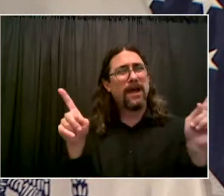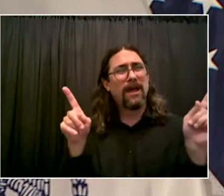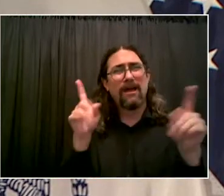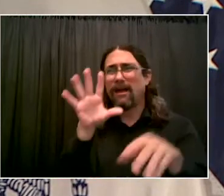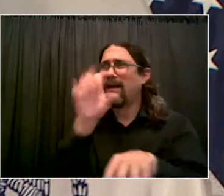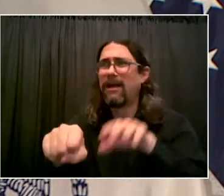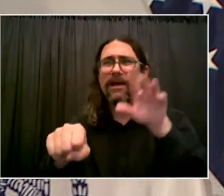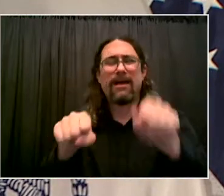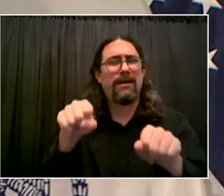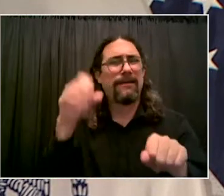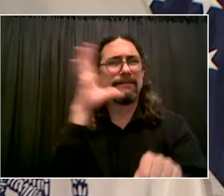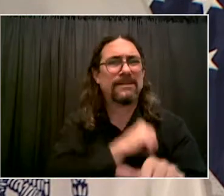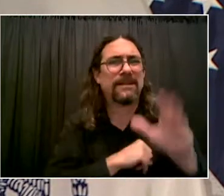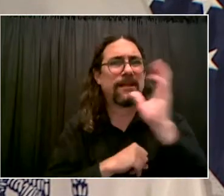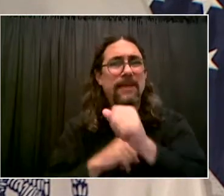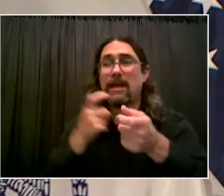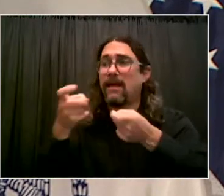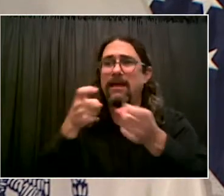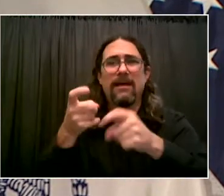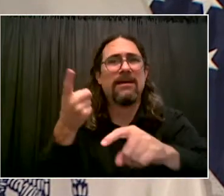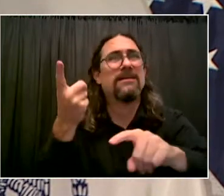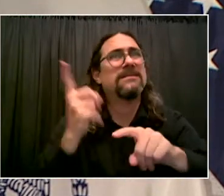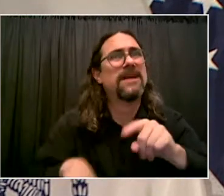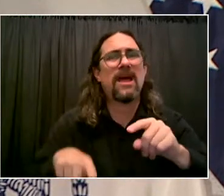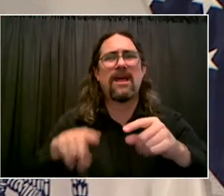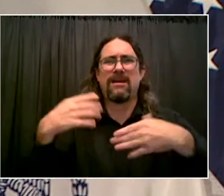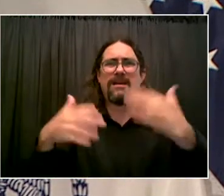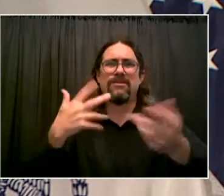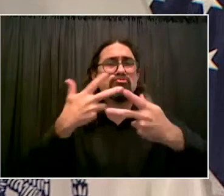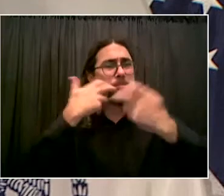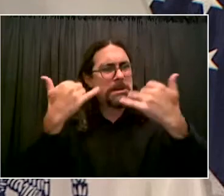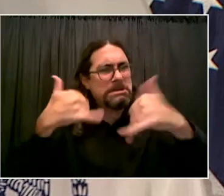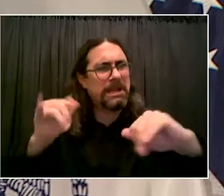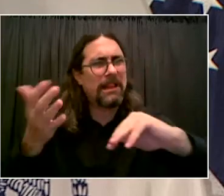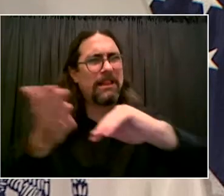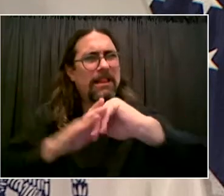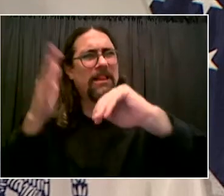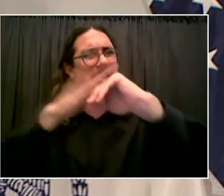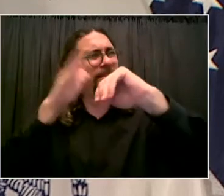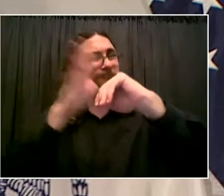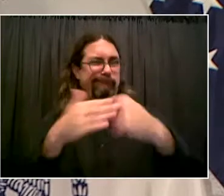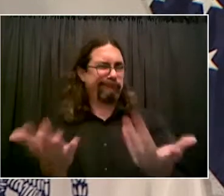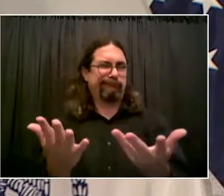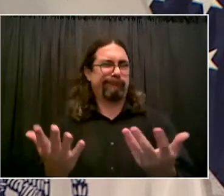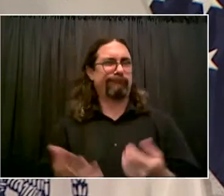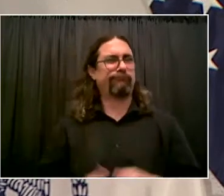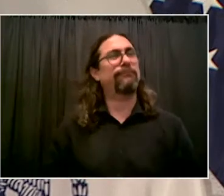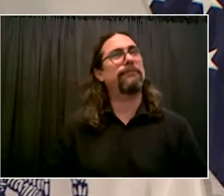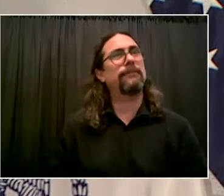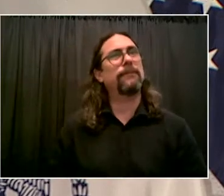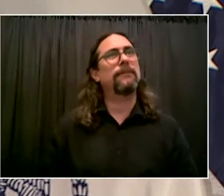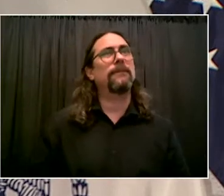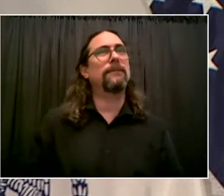YOU PROPOSED NOT WORKED? MARCIA, RESPECTFULLY I THINK A LOT IS